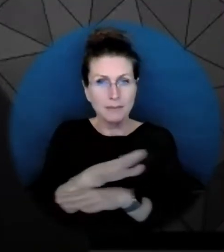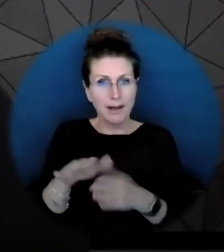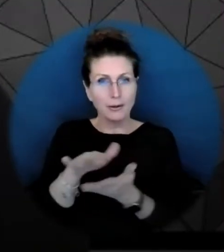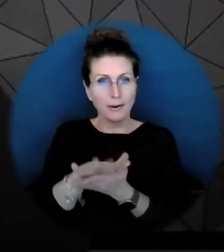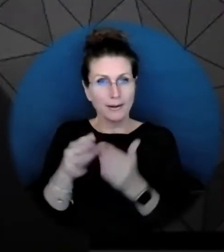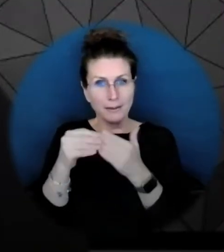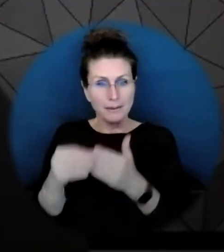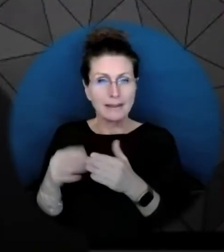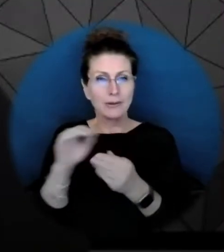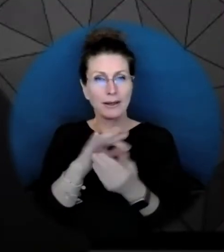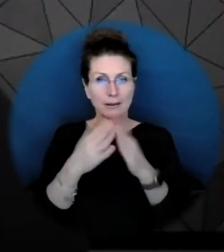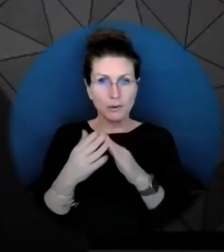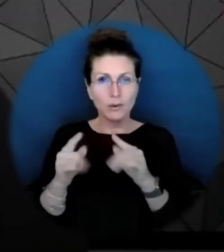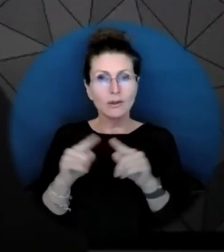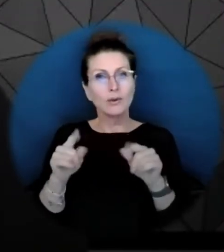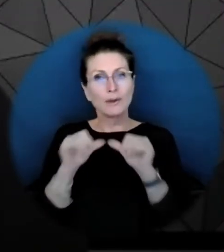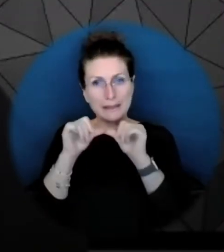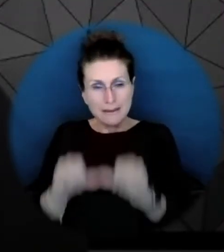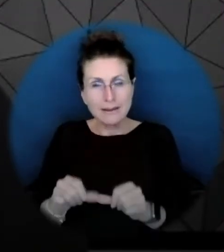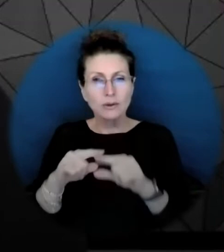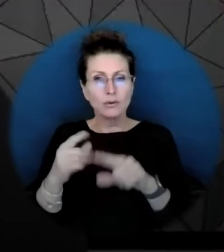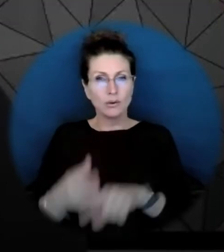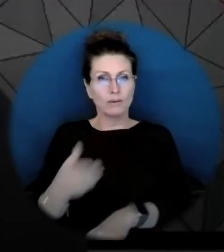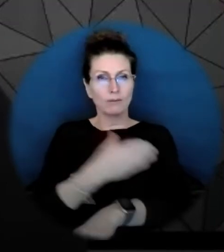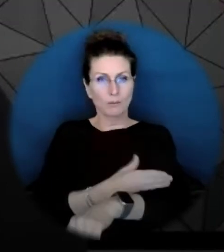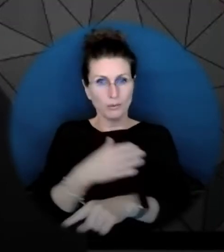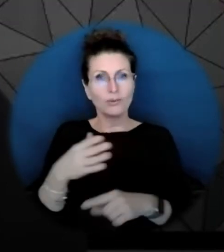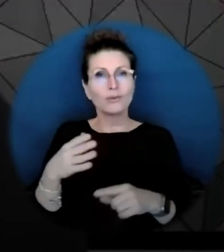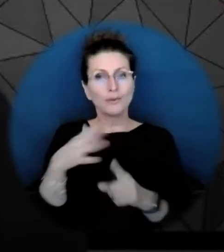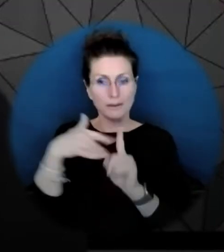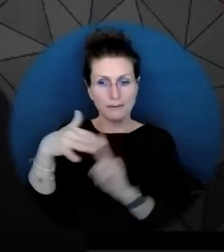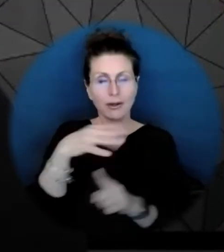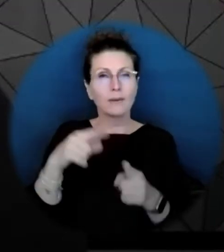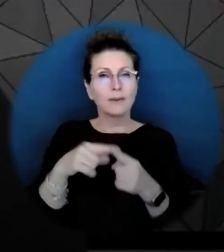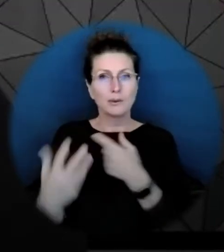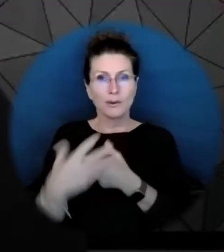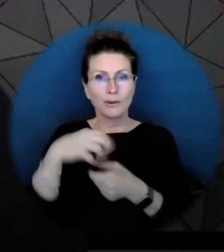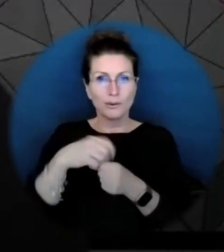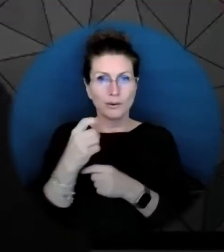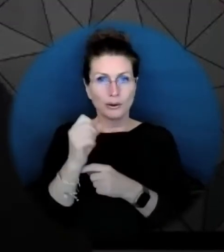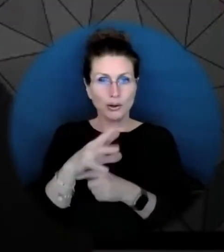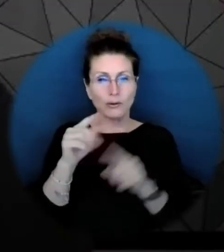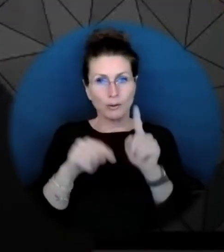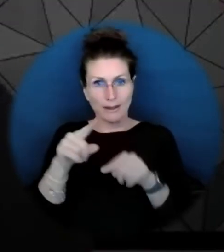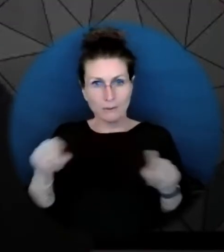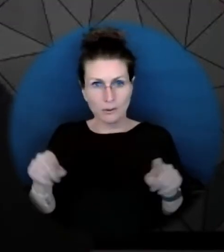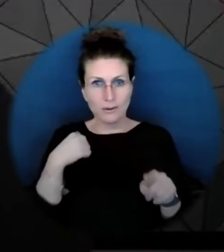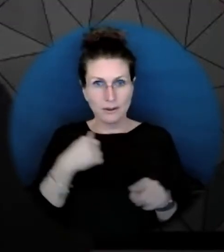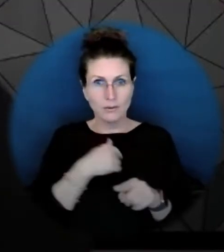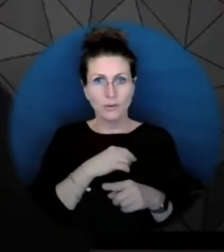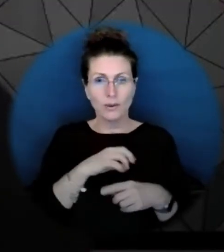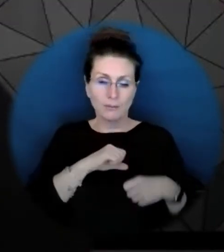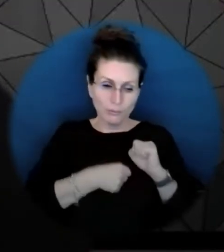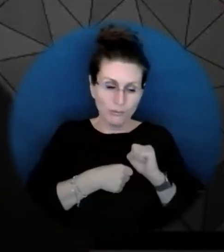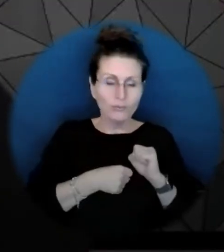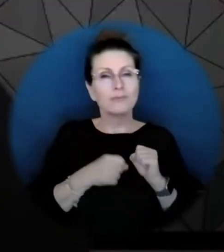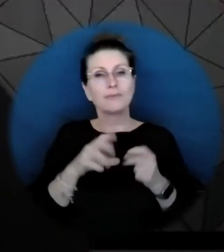to be persistent in creating a setting that continues to embrace gender diversity. As we mourn their loss and remember their lives,